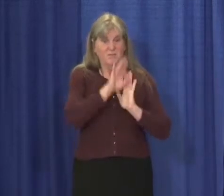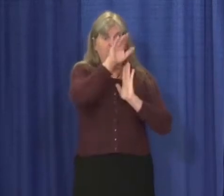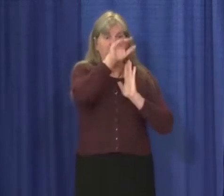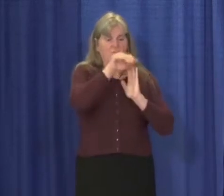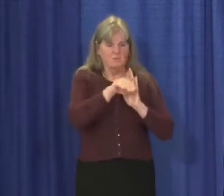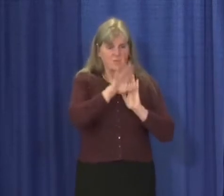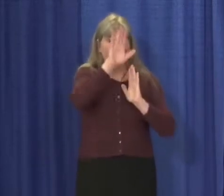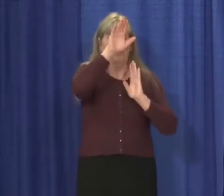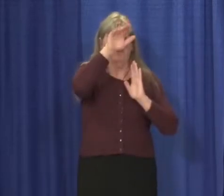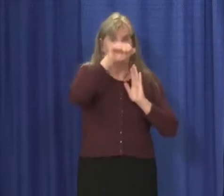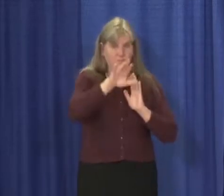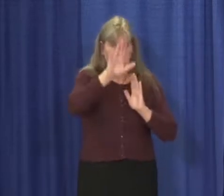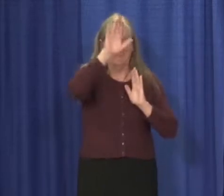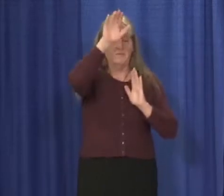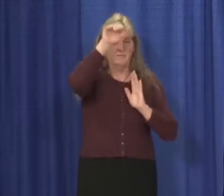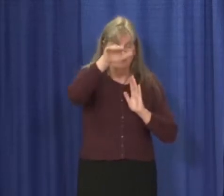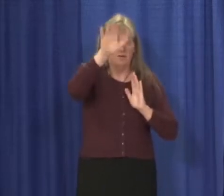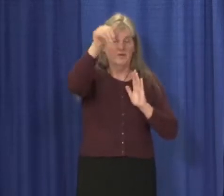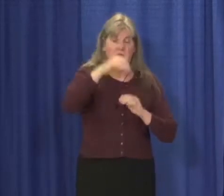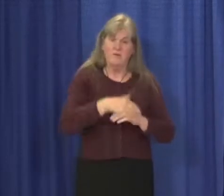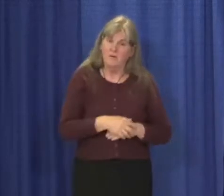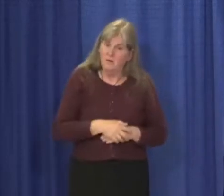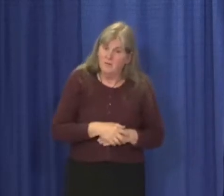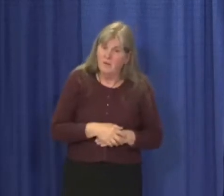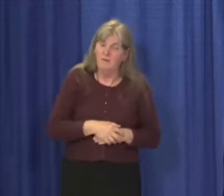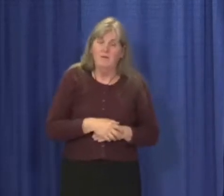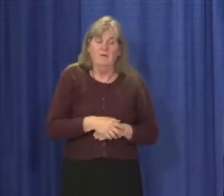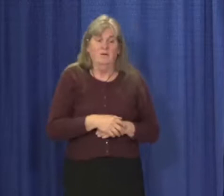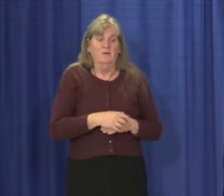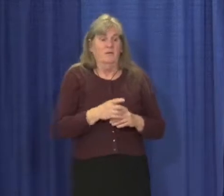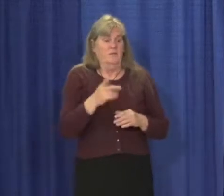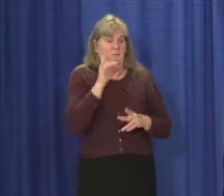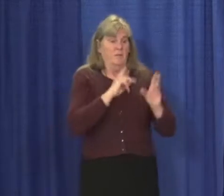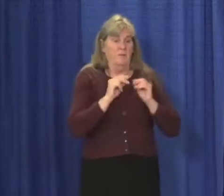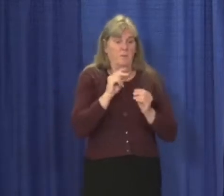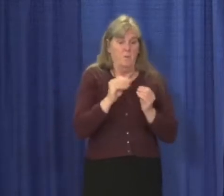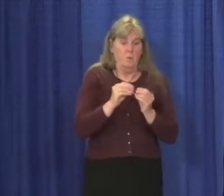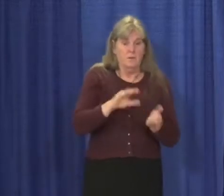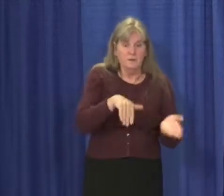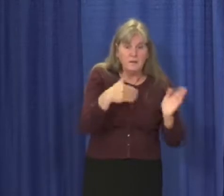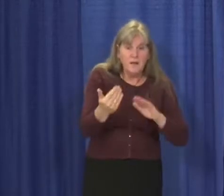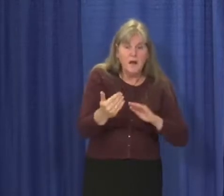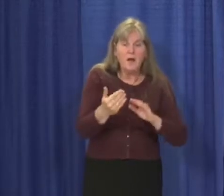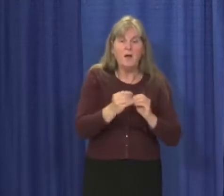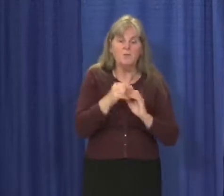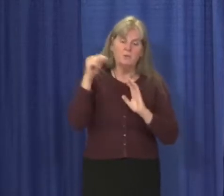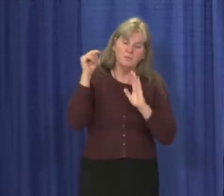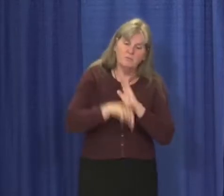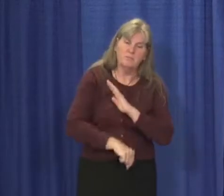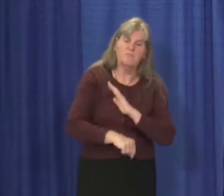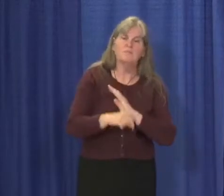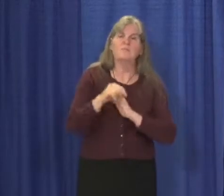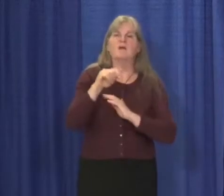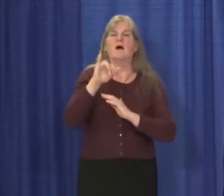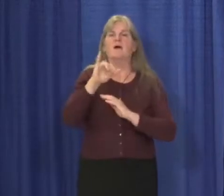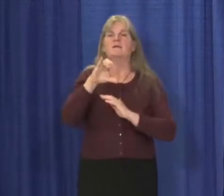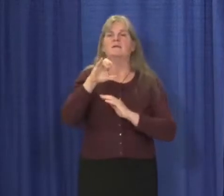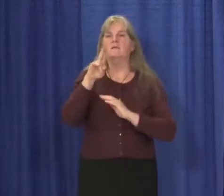With 18 times number of people who die for who require prolonged intensive care.